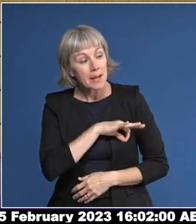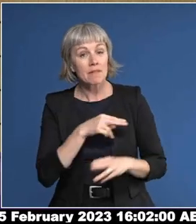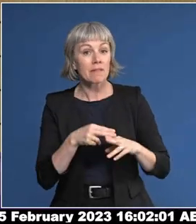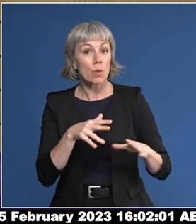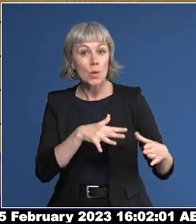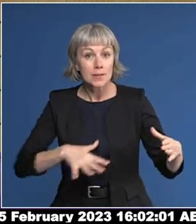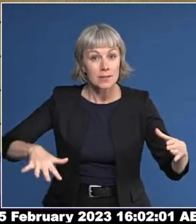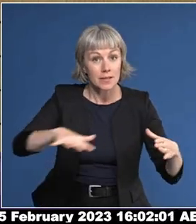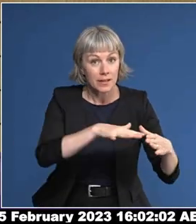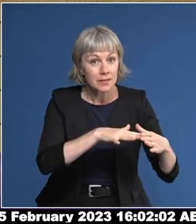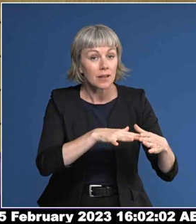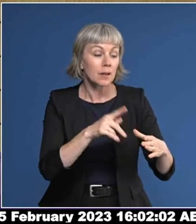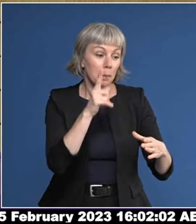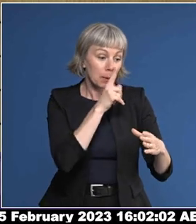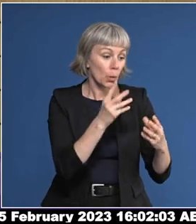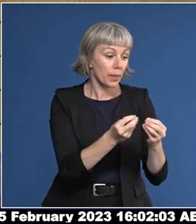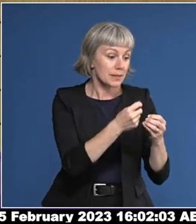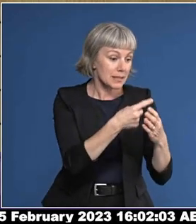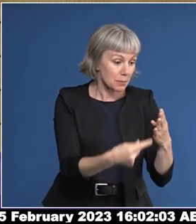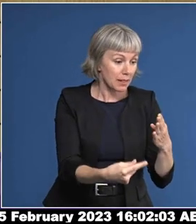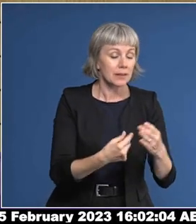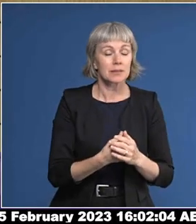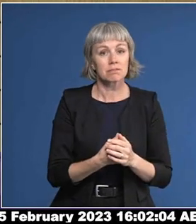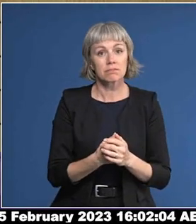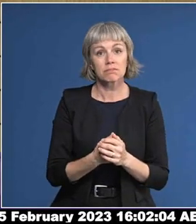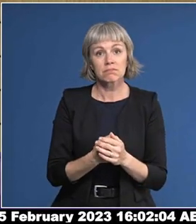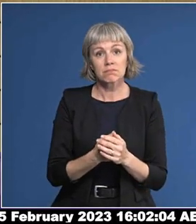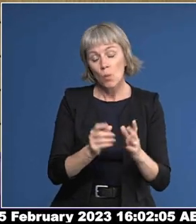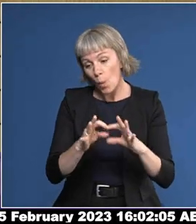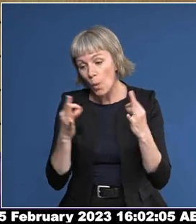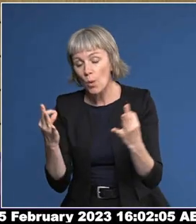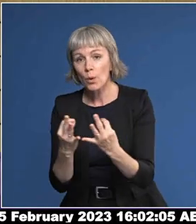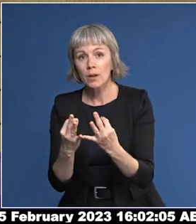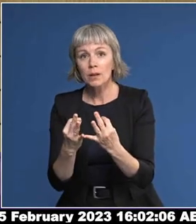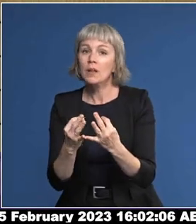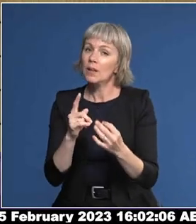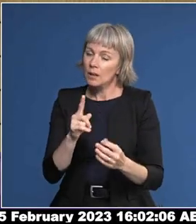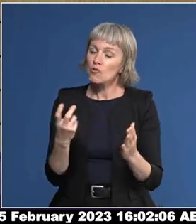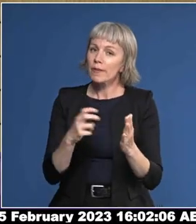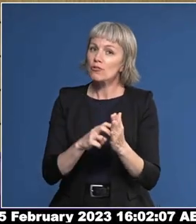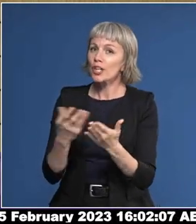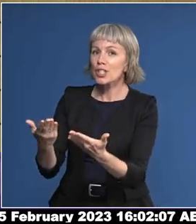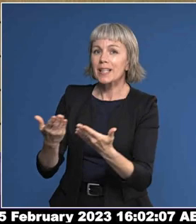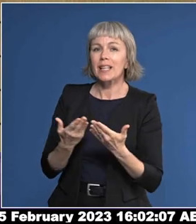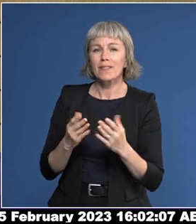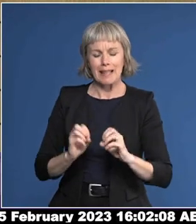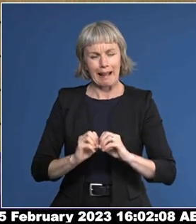providers, having a set of standards to work to that clearly annunciate complaint systems,